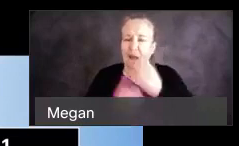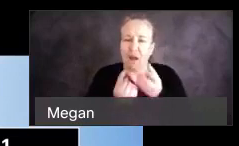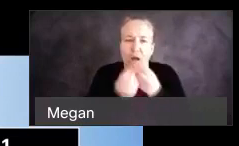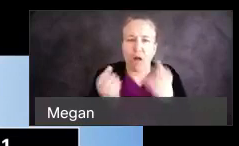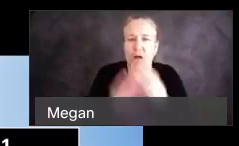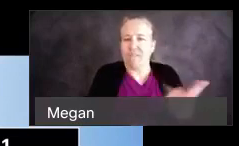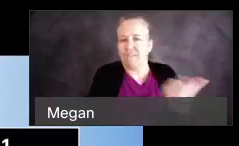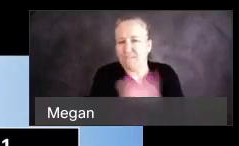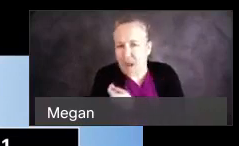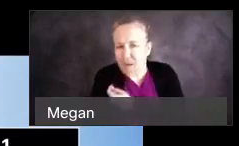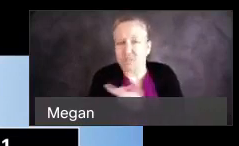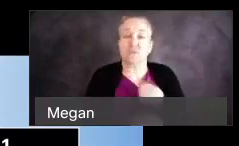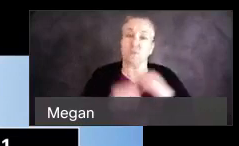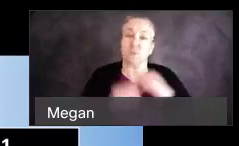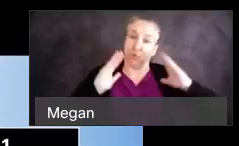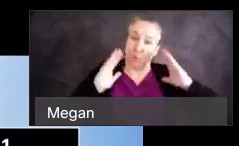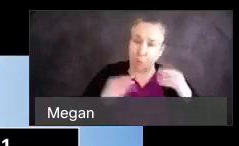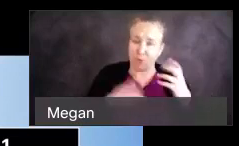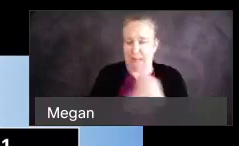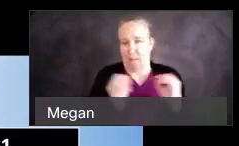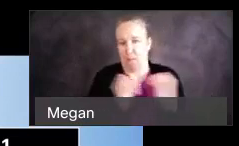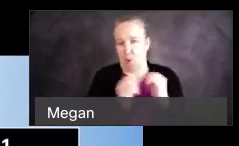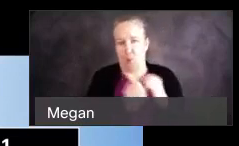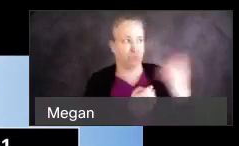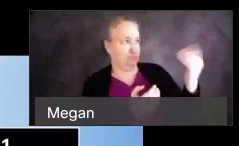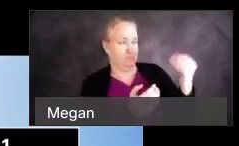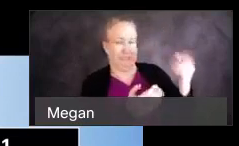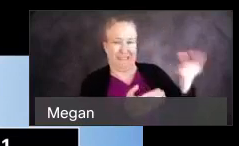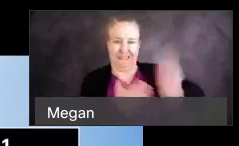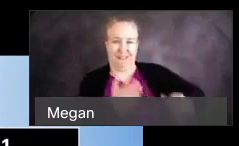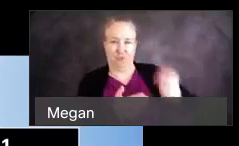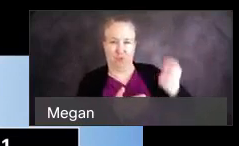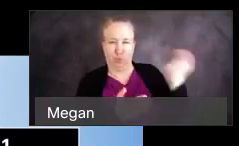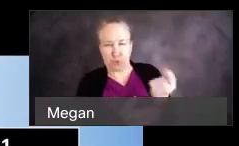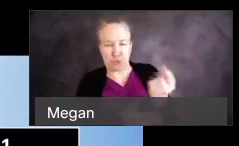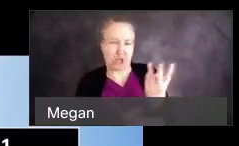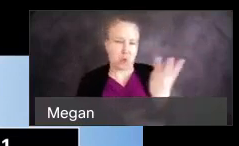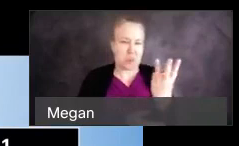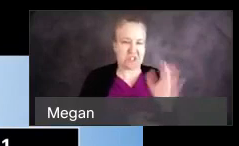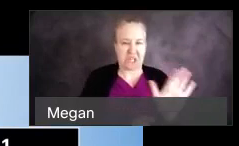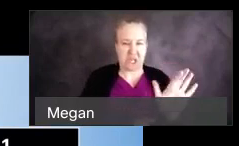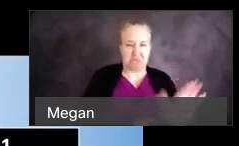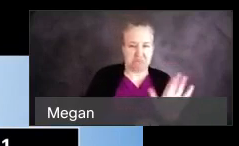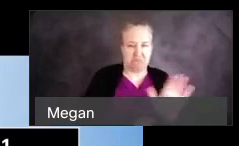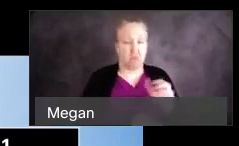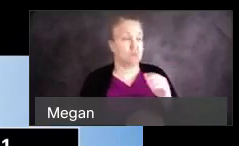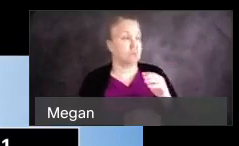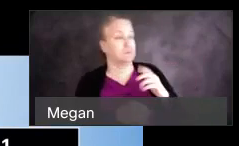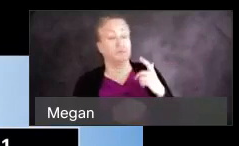expect to get additional vaccine next Tuesday or Wednesday, so by the time that comes we'll have